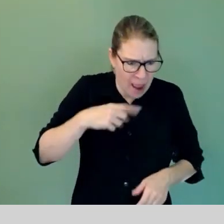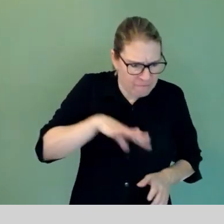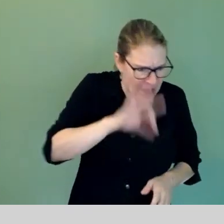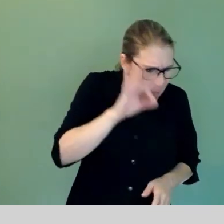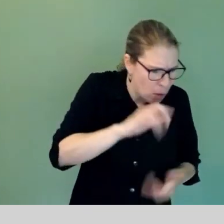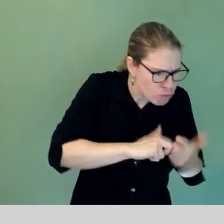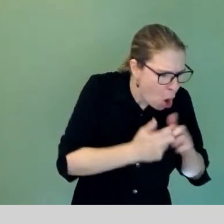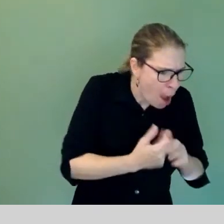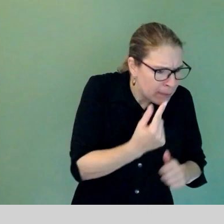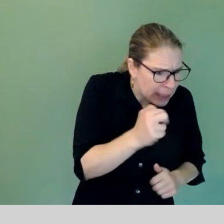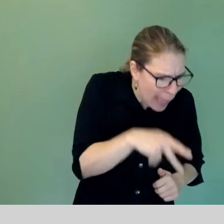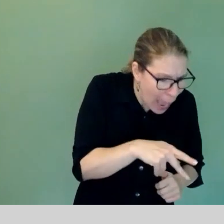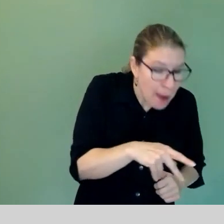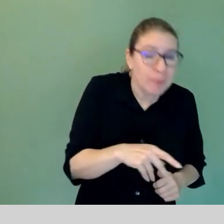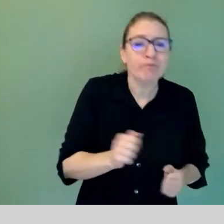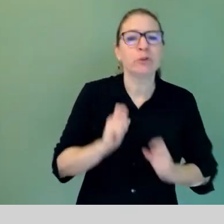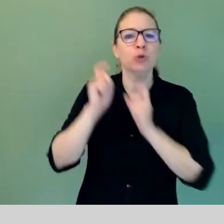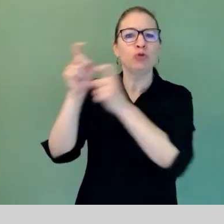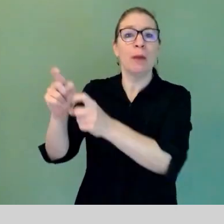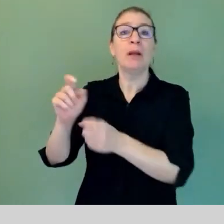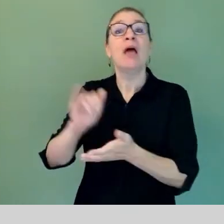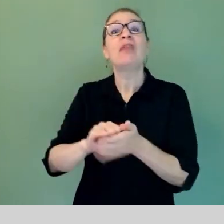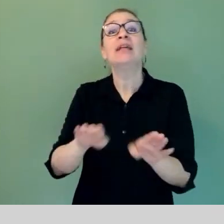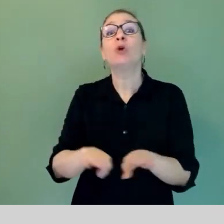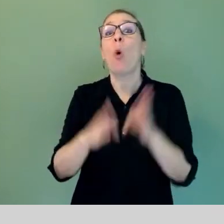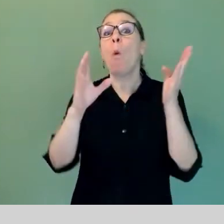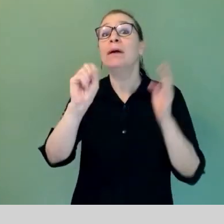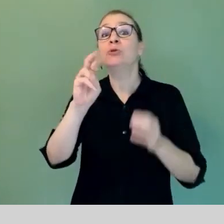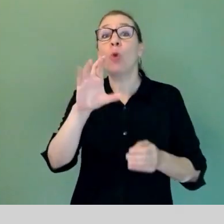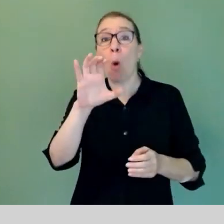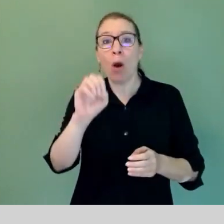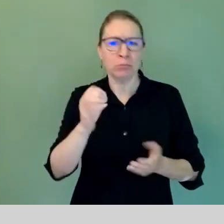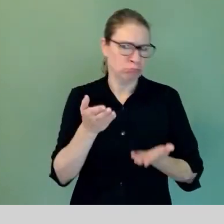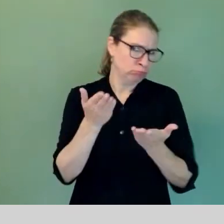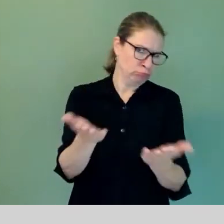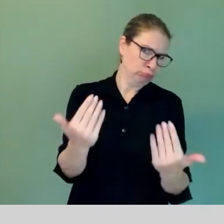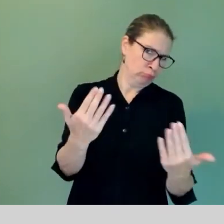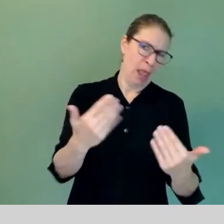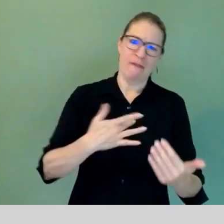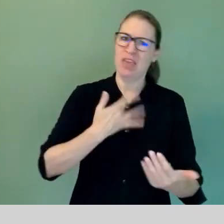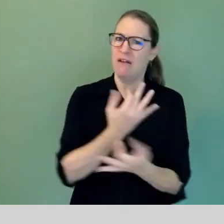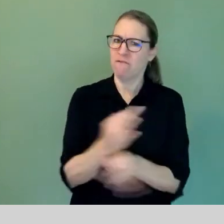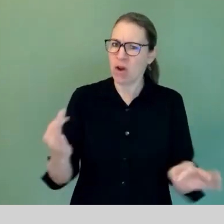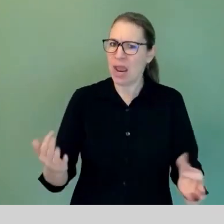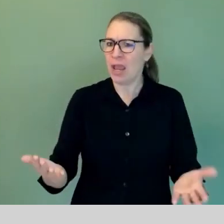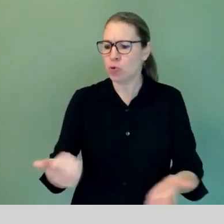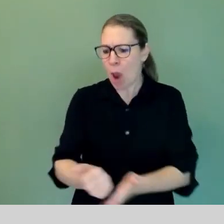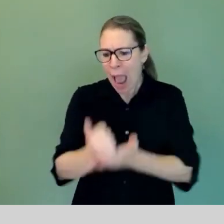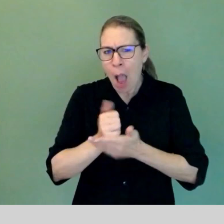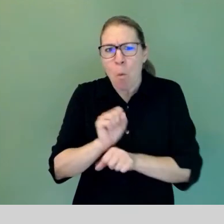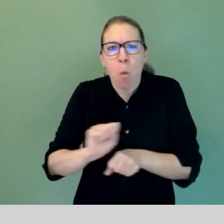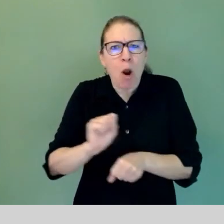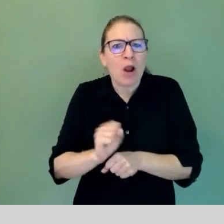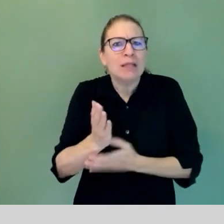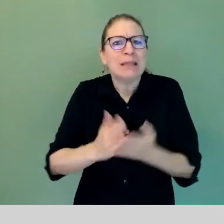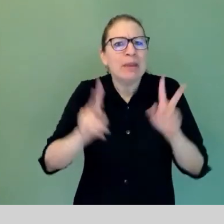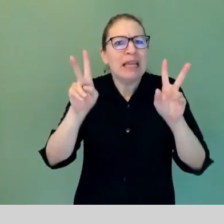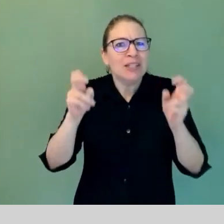every time I noticed these little gaps, and it's an open source project. Feel free to work on some of the very beginner friendly issues,